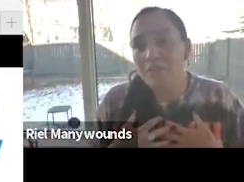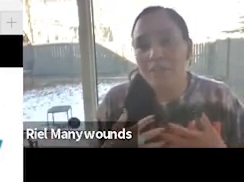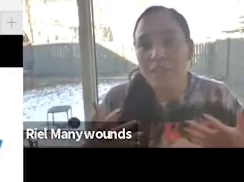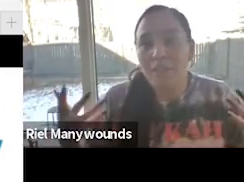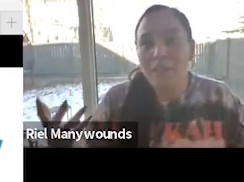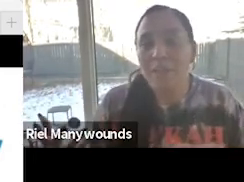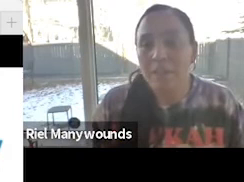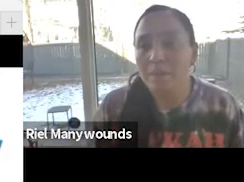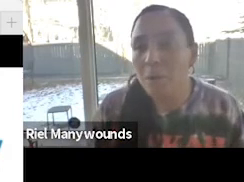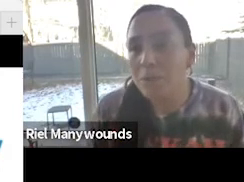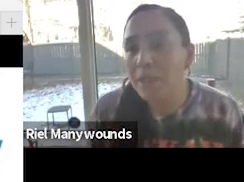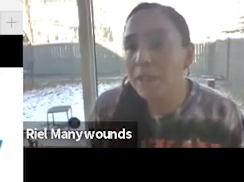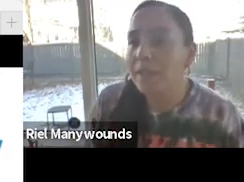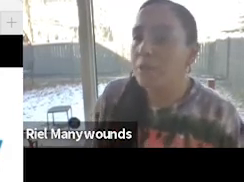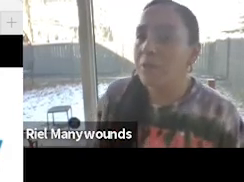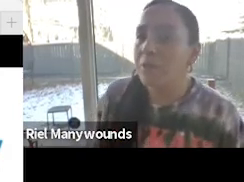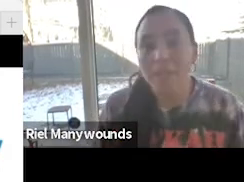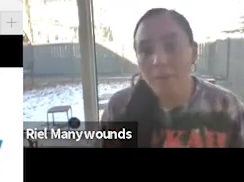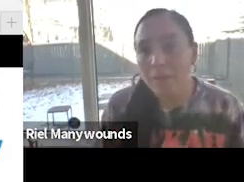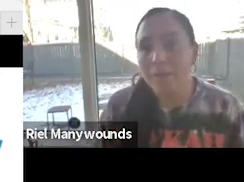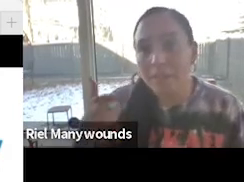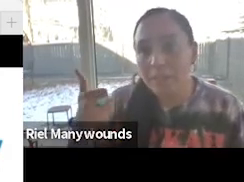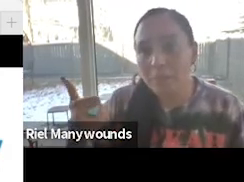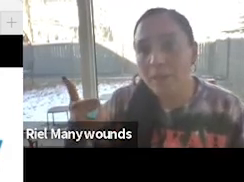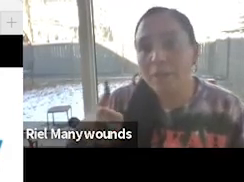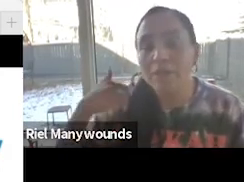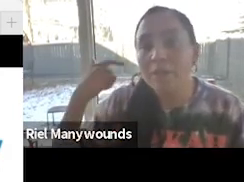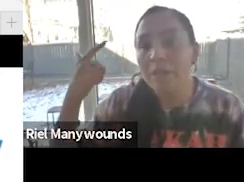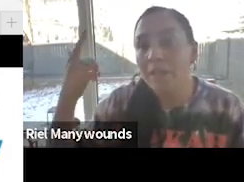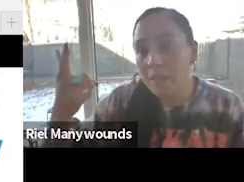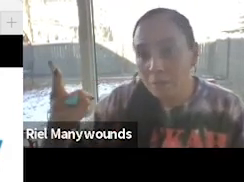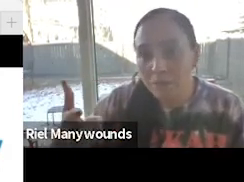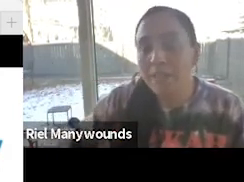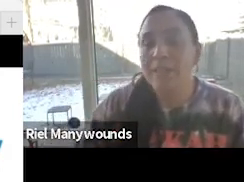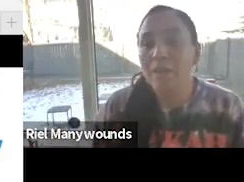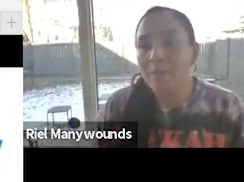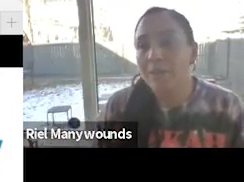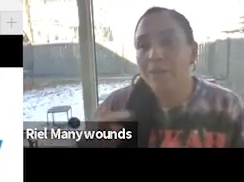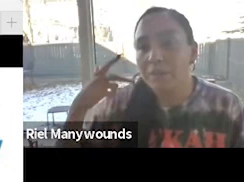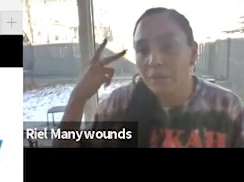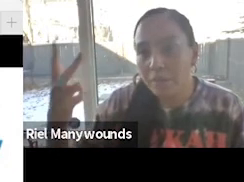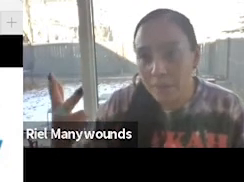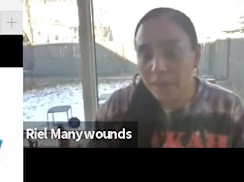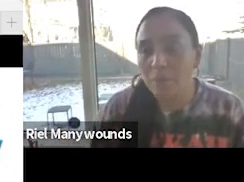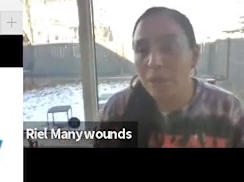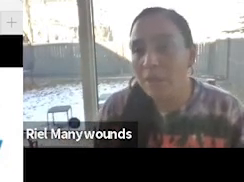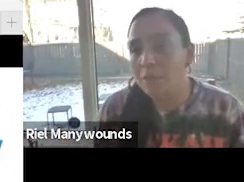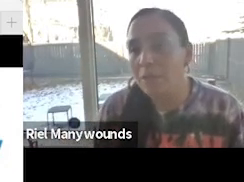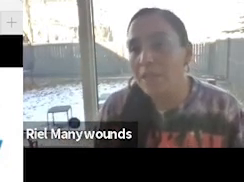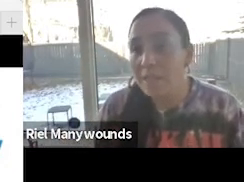24/7 in a mode where I'm whether dealing with my grief, reflecting on my grief, and working towards